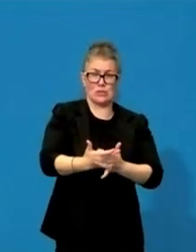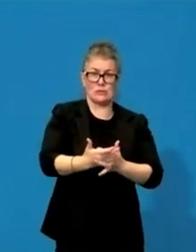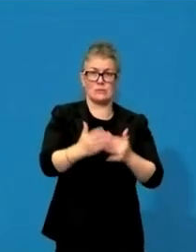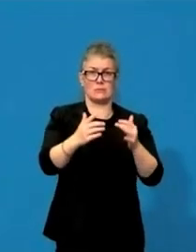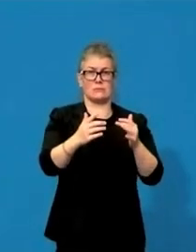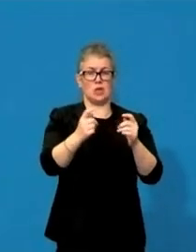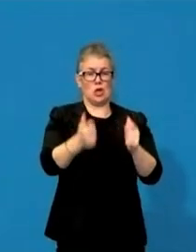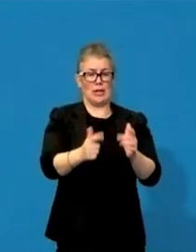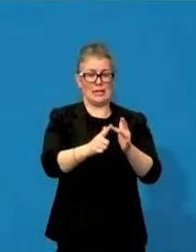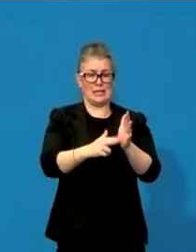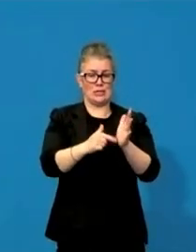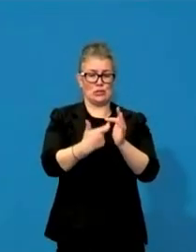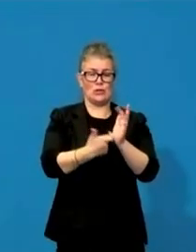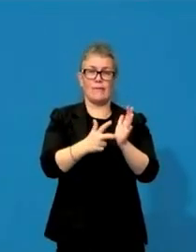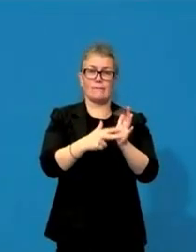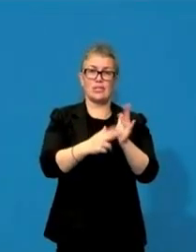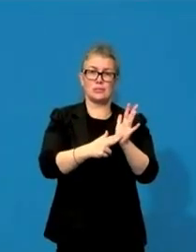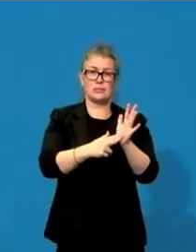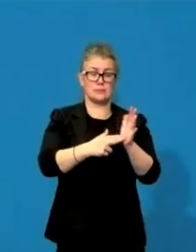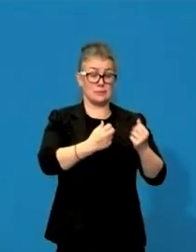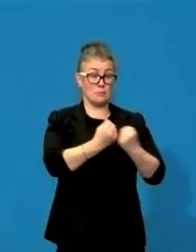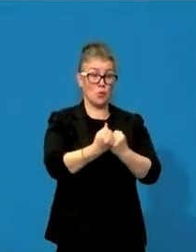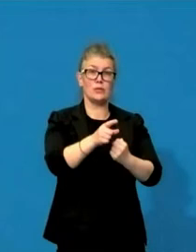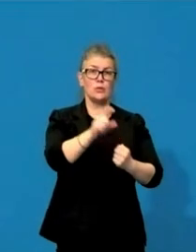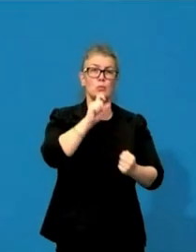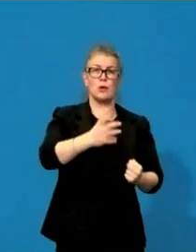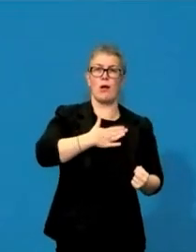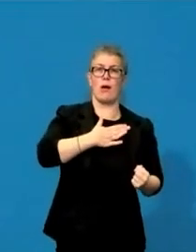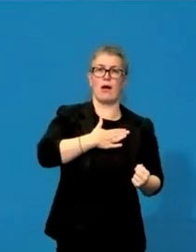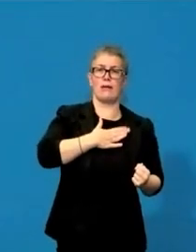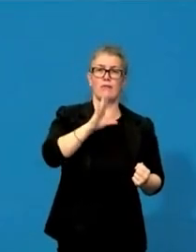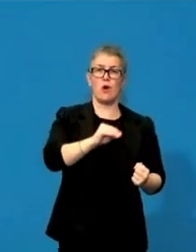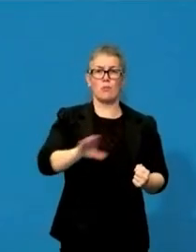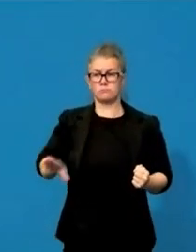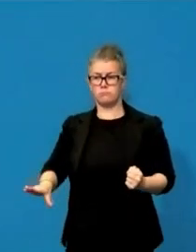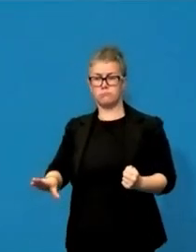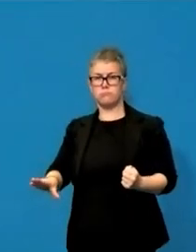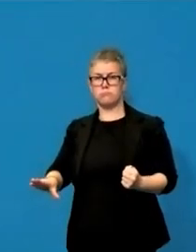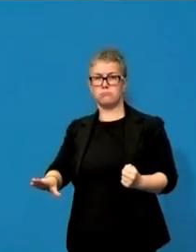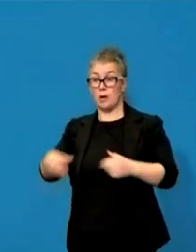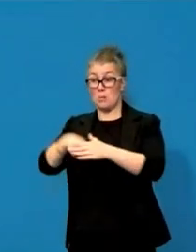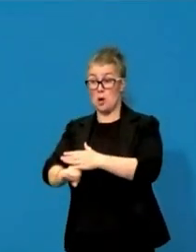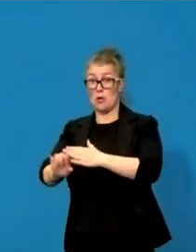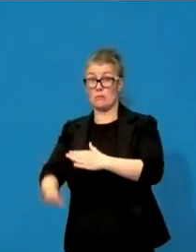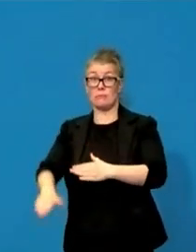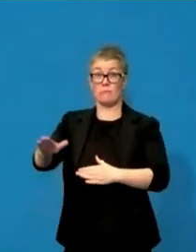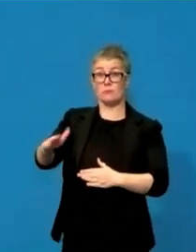What would be early intervention, like from birth to maybe 5 to 7? What could that look like?